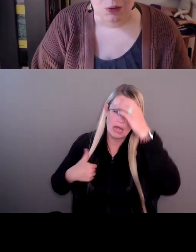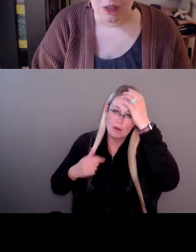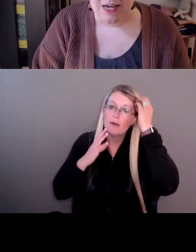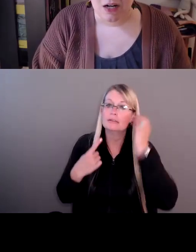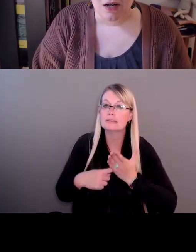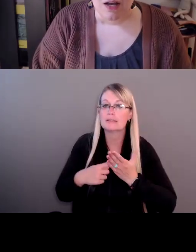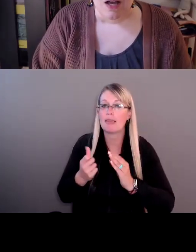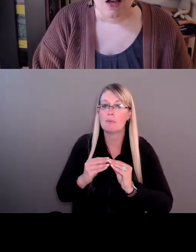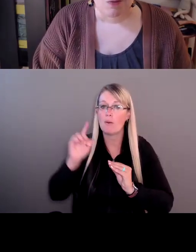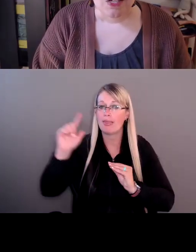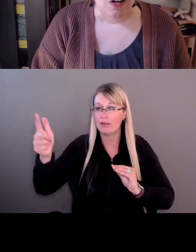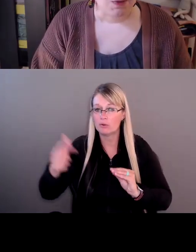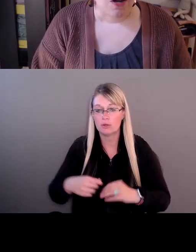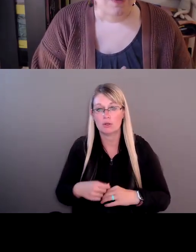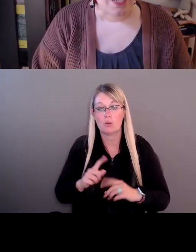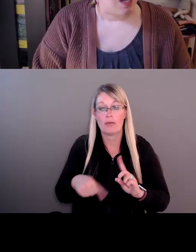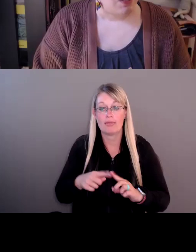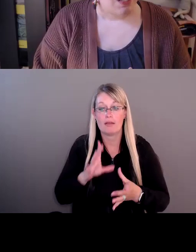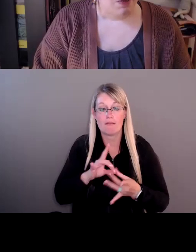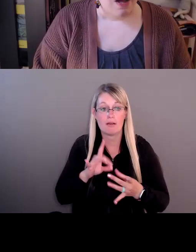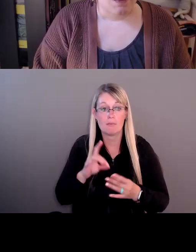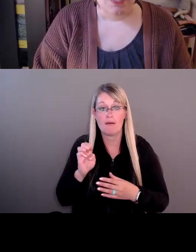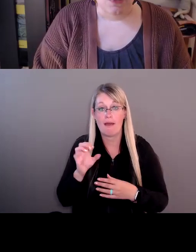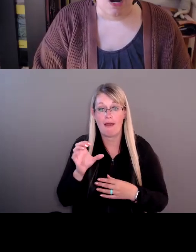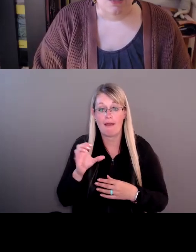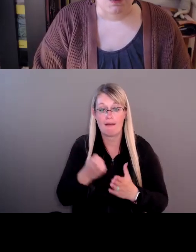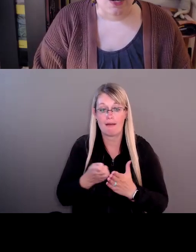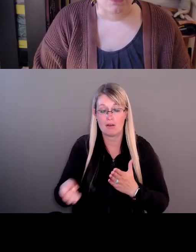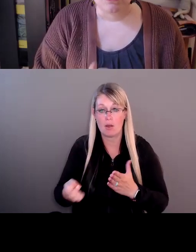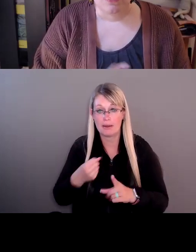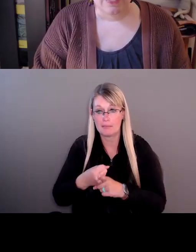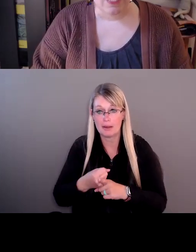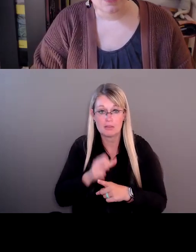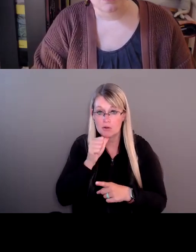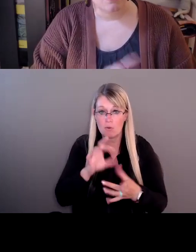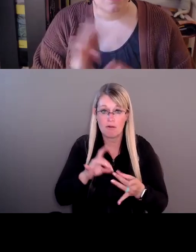more later when they talk about kind of economic impacts, but they don't talk a lot about hey,